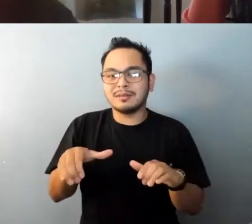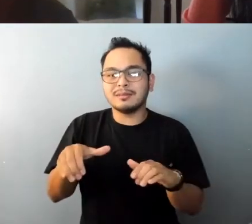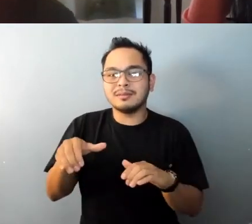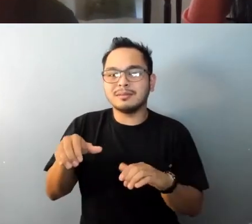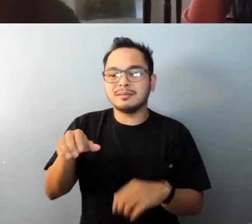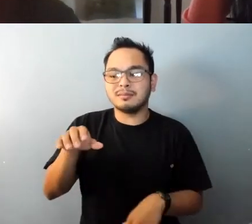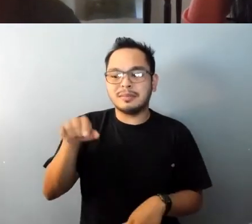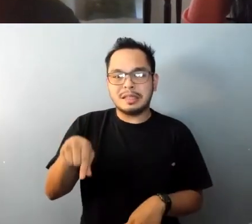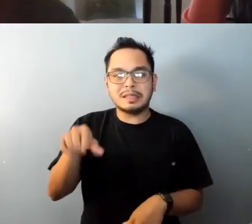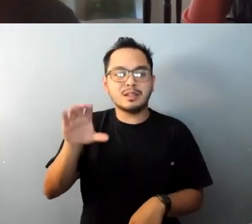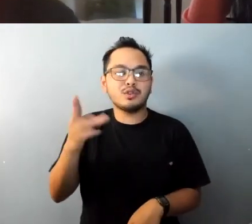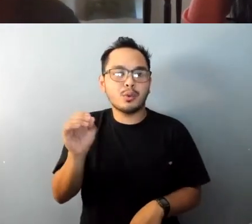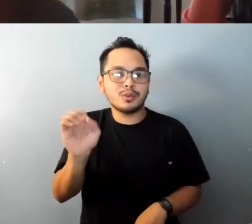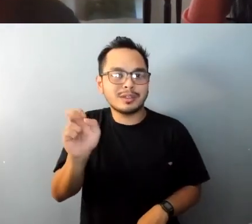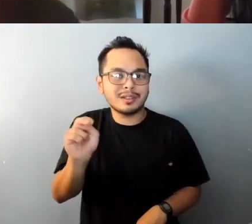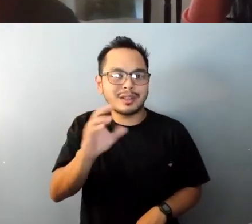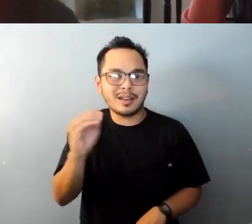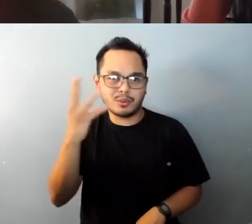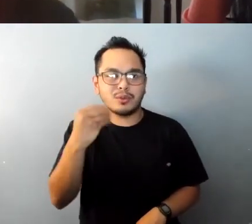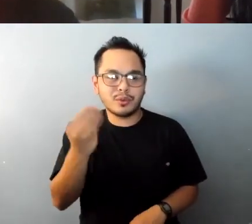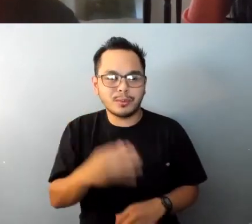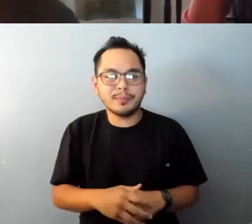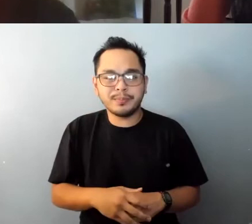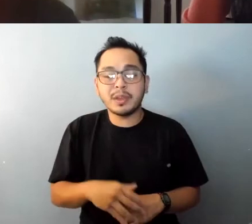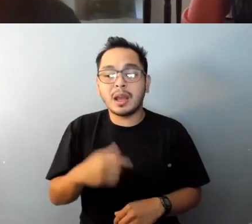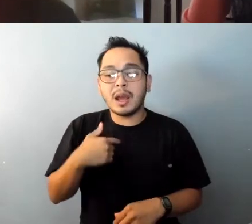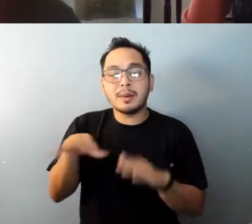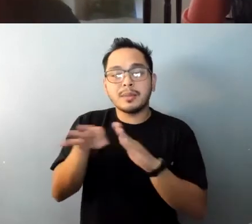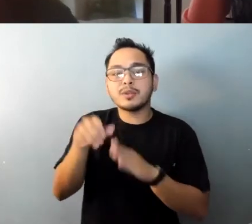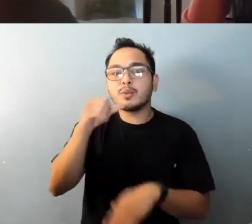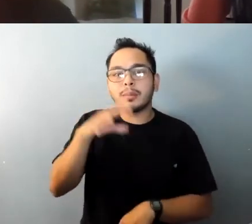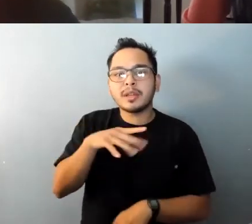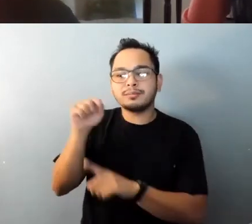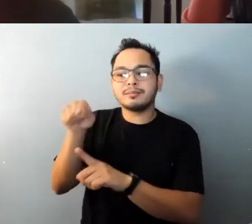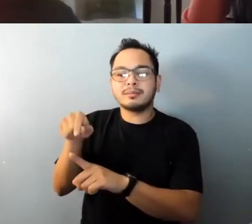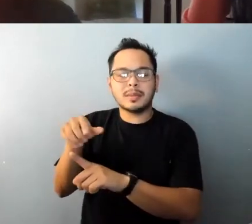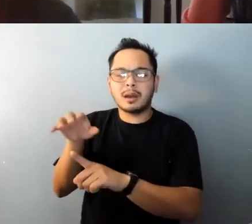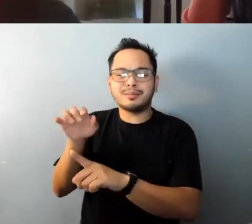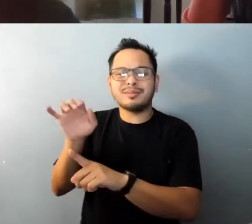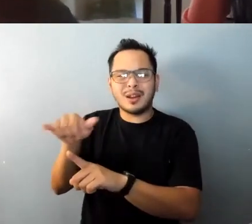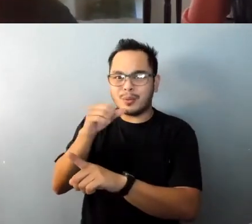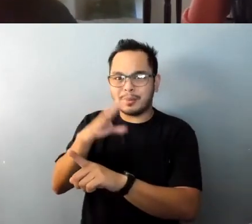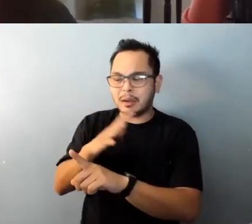the Beautiful and I over the woman who did my audiobook on apology. I did not write this